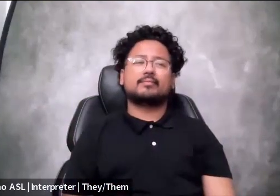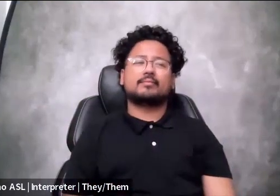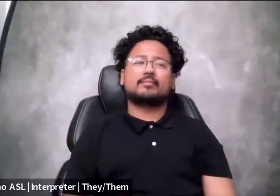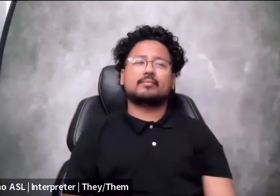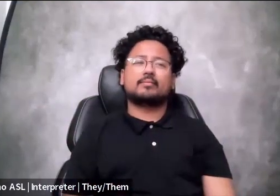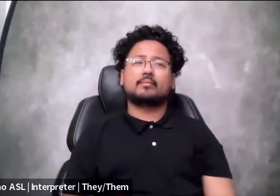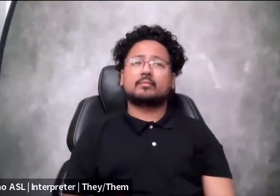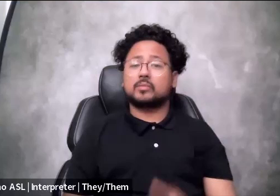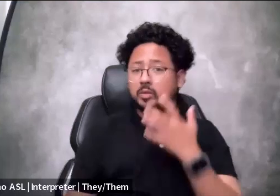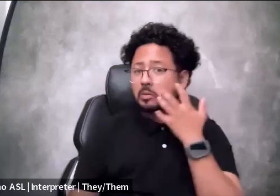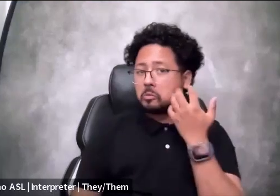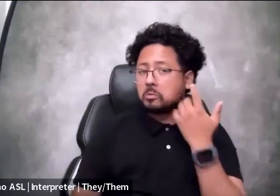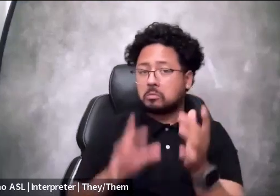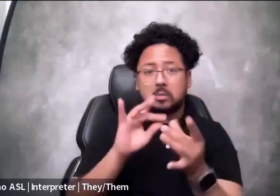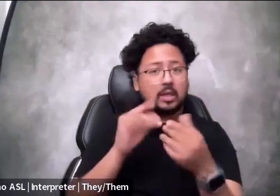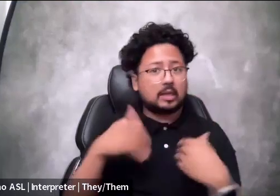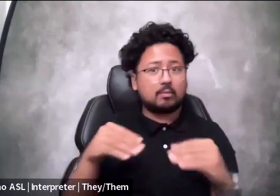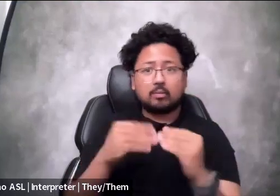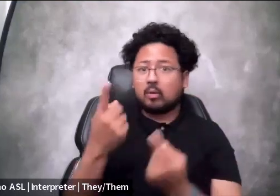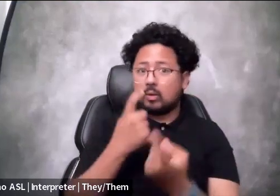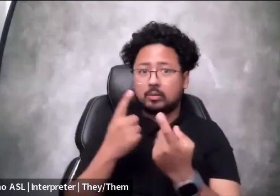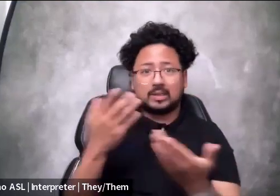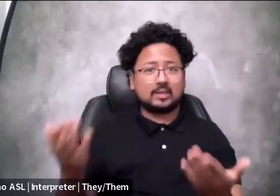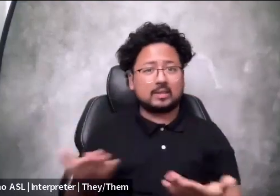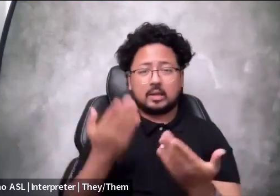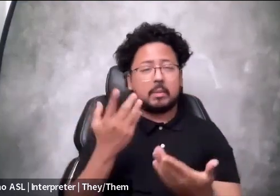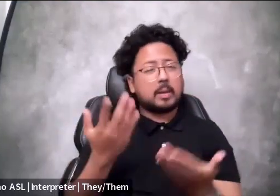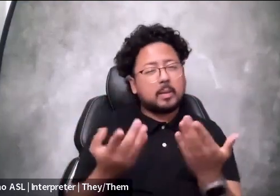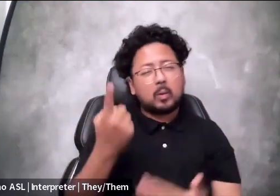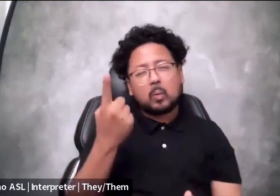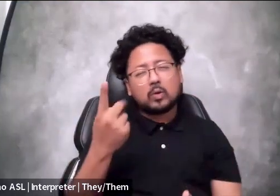Do we have any other questions from the chat? We have time for one, maybe two other questions.